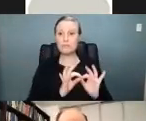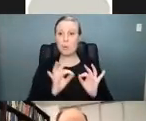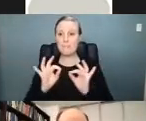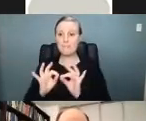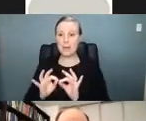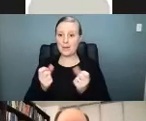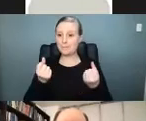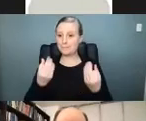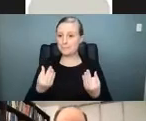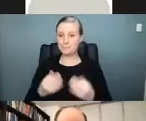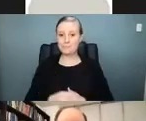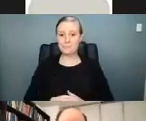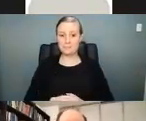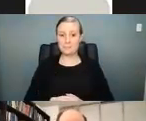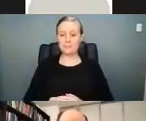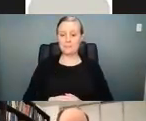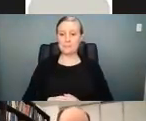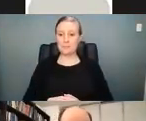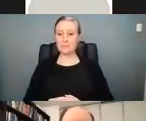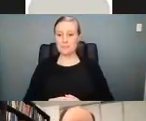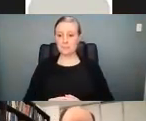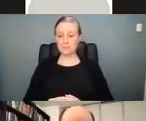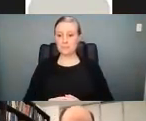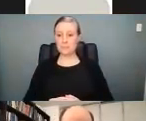And we know that's related to digital exclusion